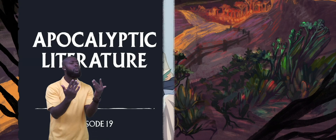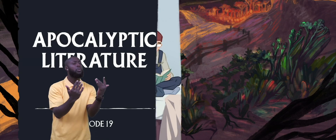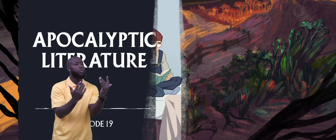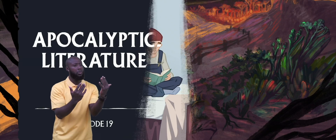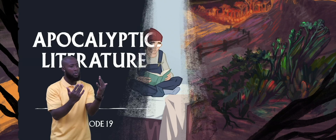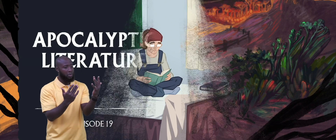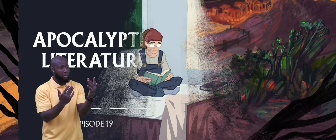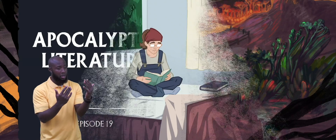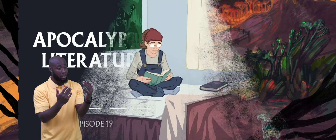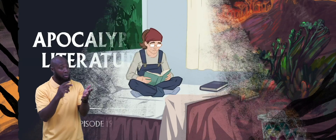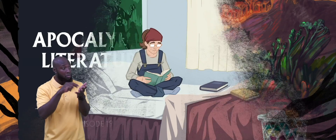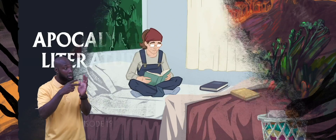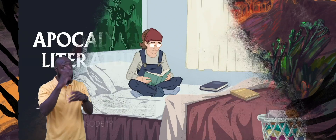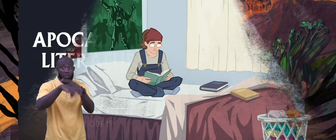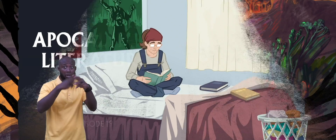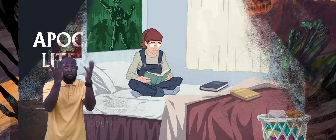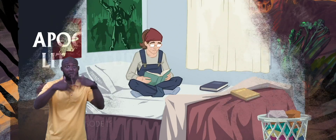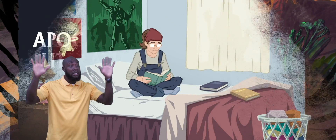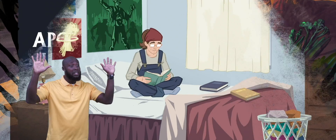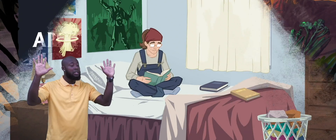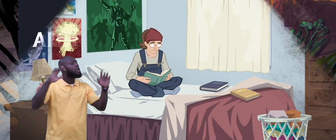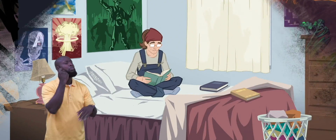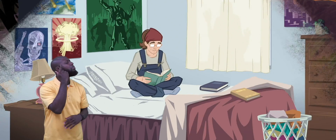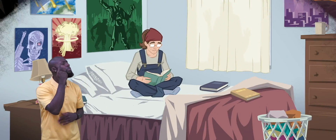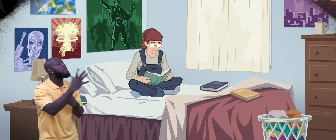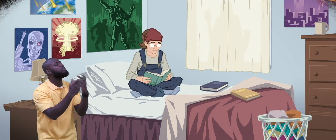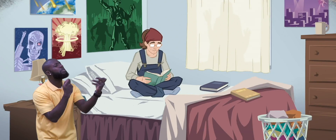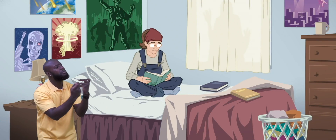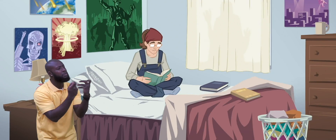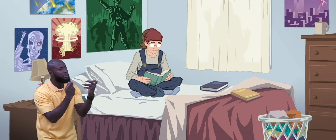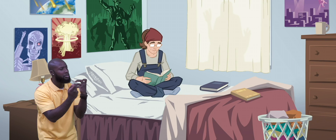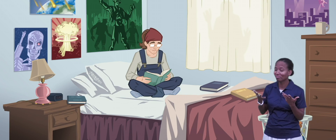So wait? The apocalypse doesn’t mean the end of the world?